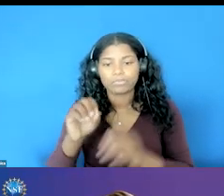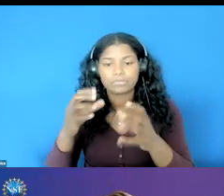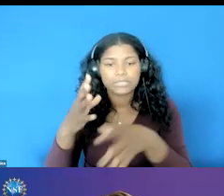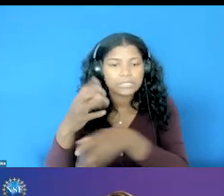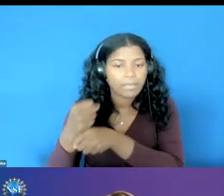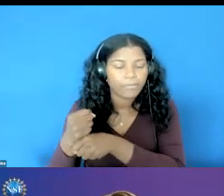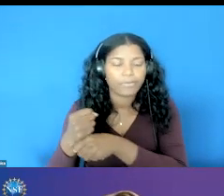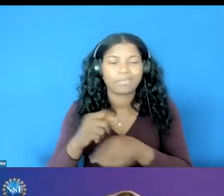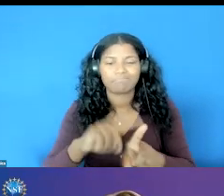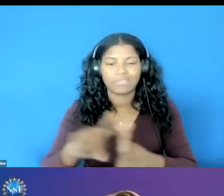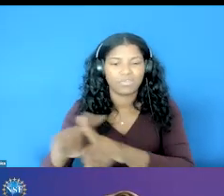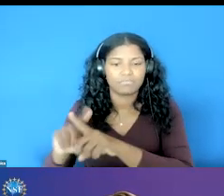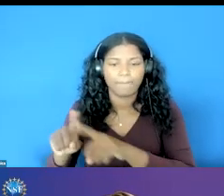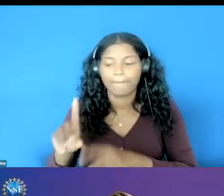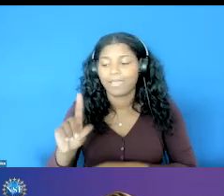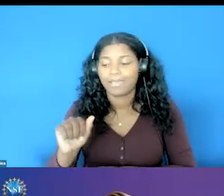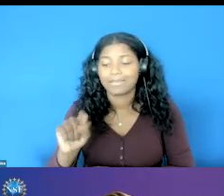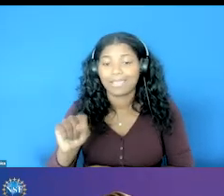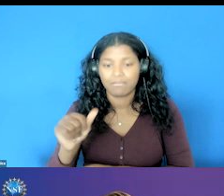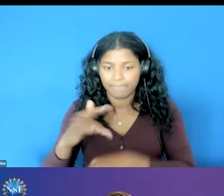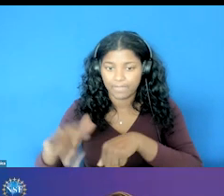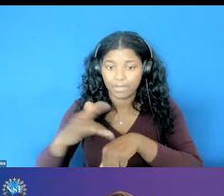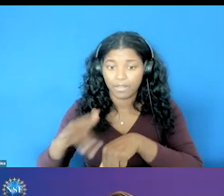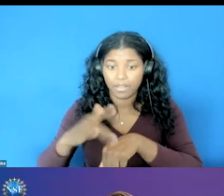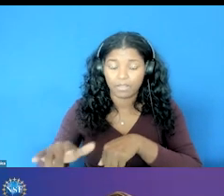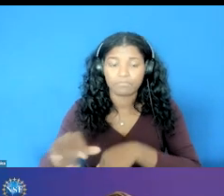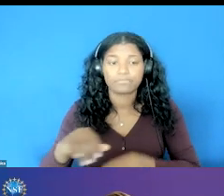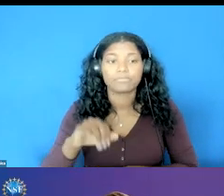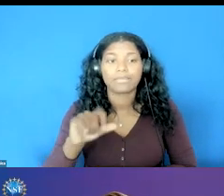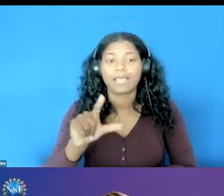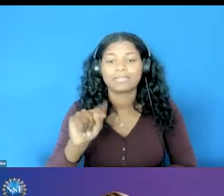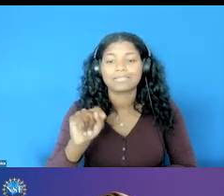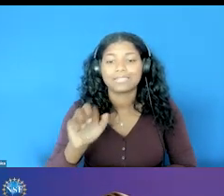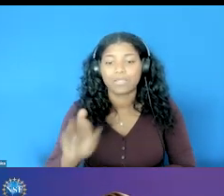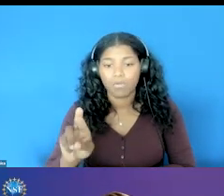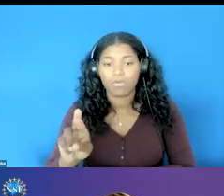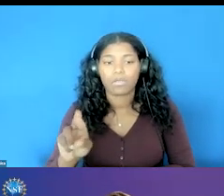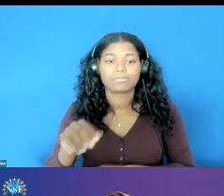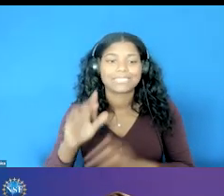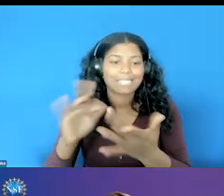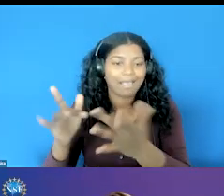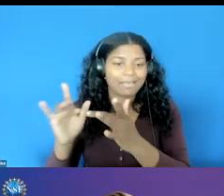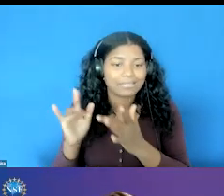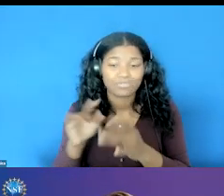Data also are publicly available, LTER sites train a large group of students